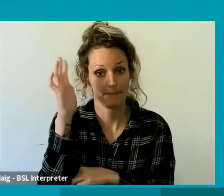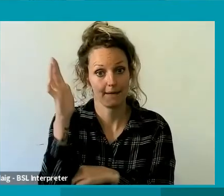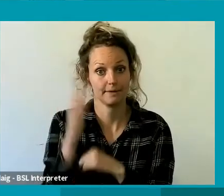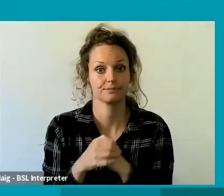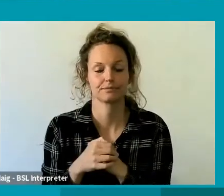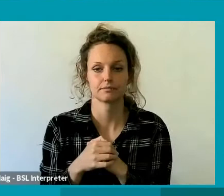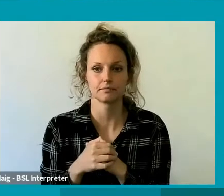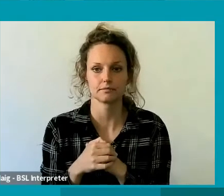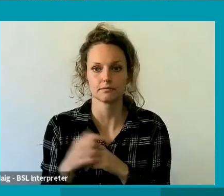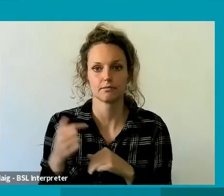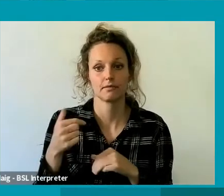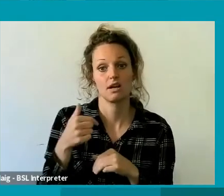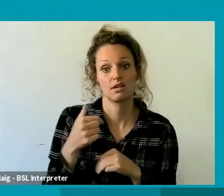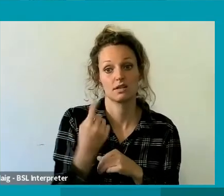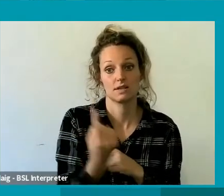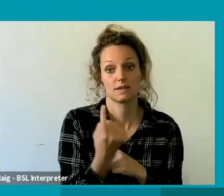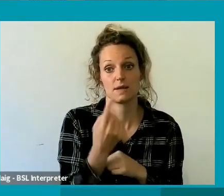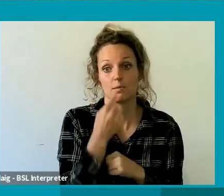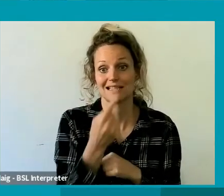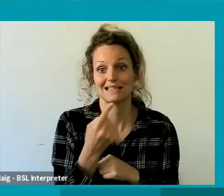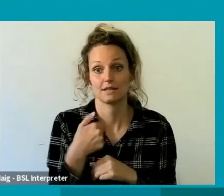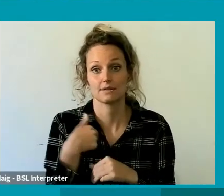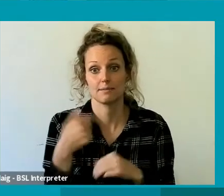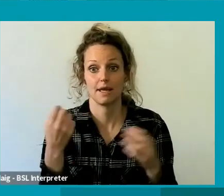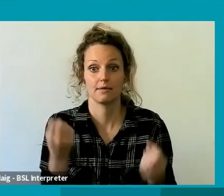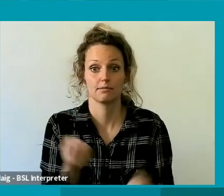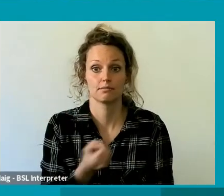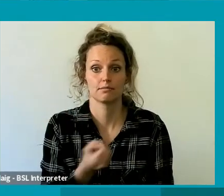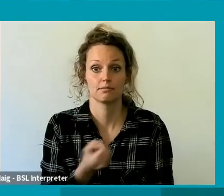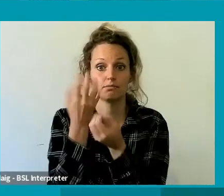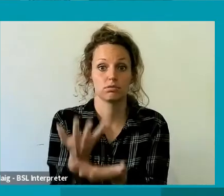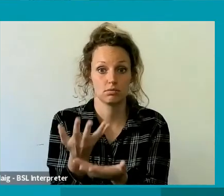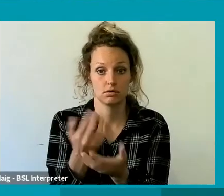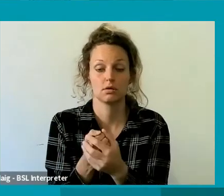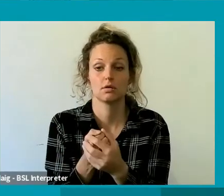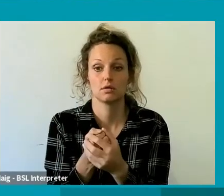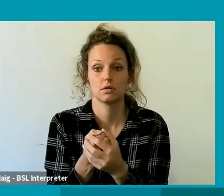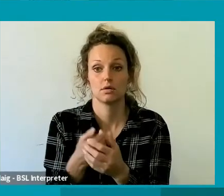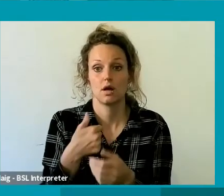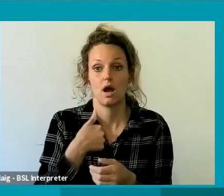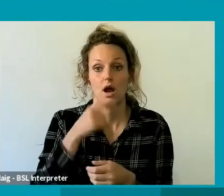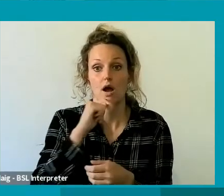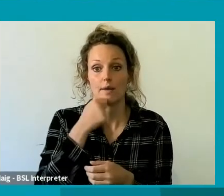I have a position statement I rattle off at suitable points in the recruitment process.